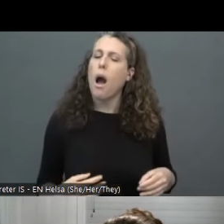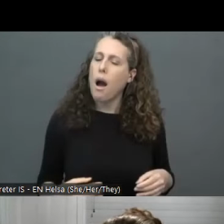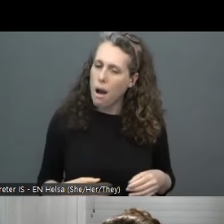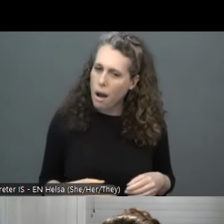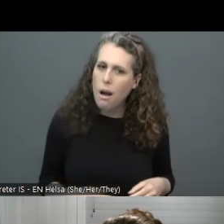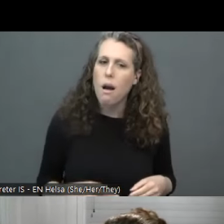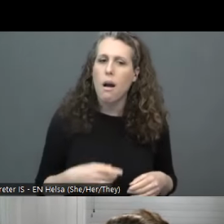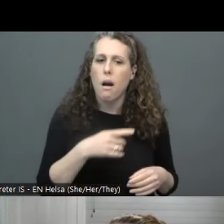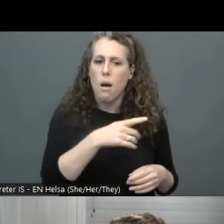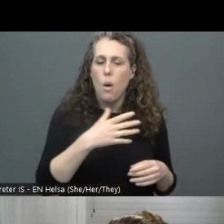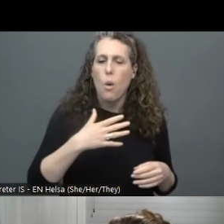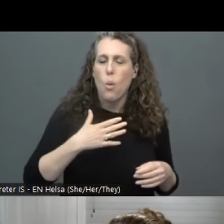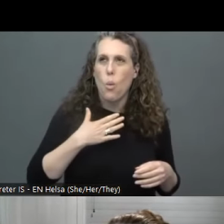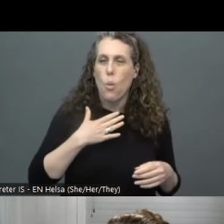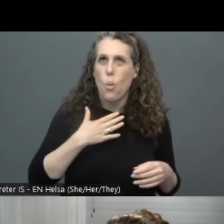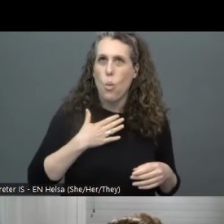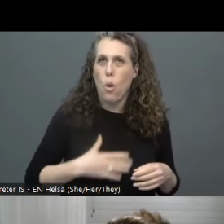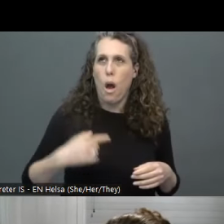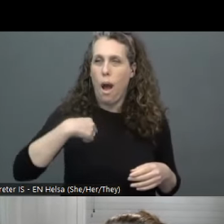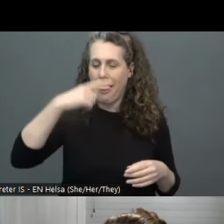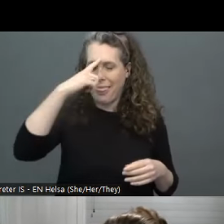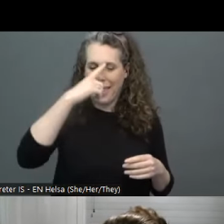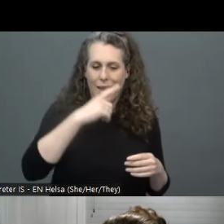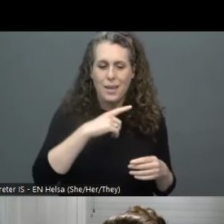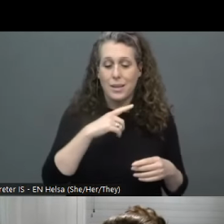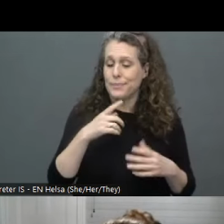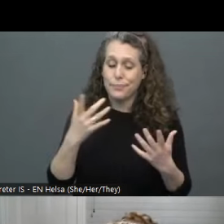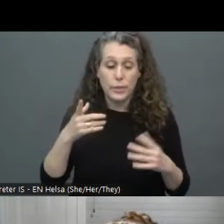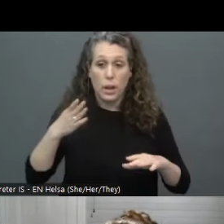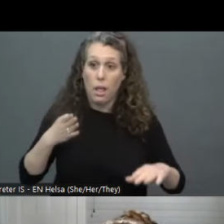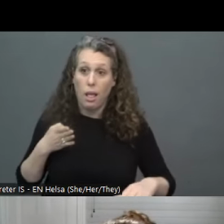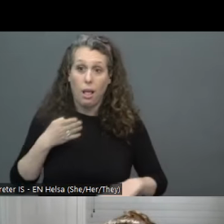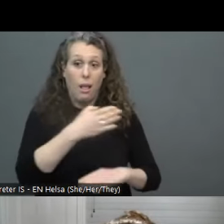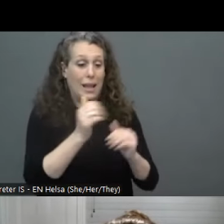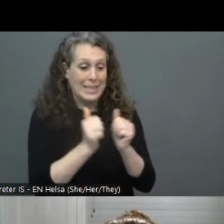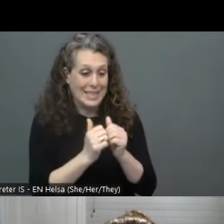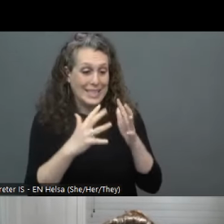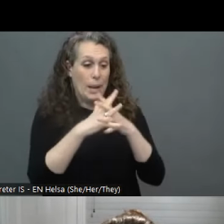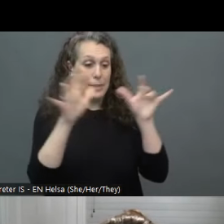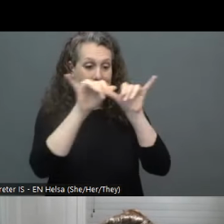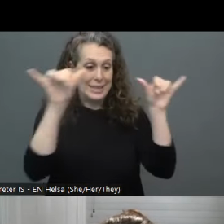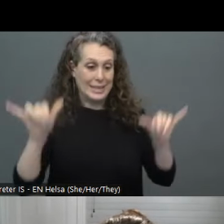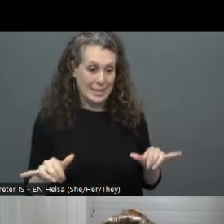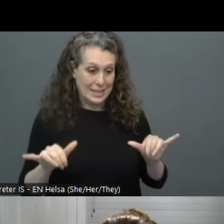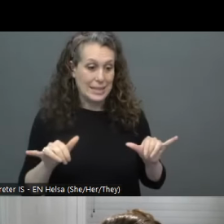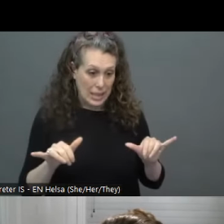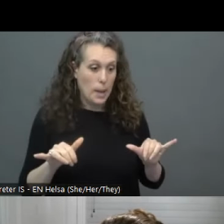both sides of supply and demand when you set up a technical support mechanism. We might